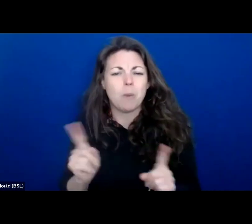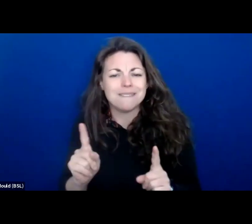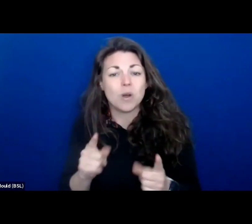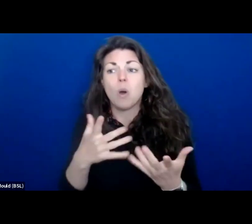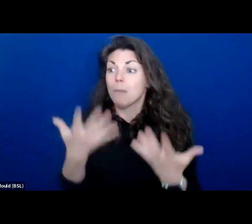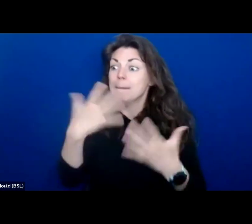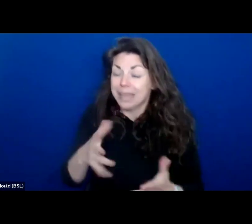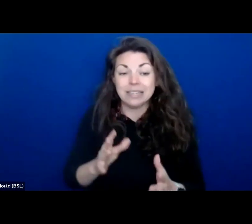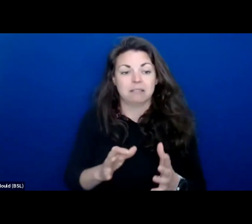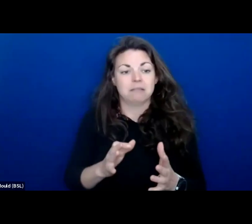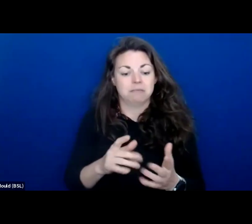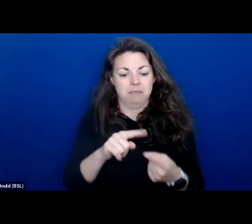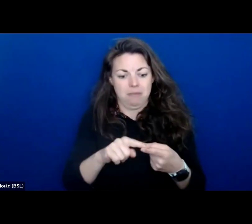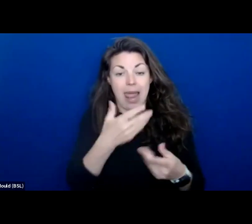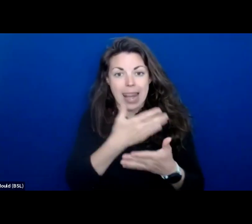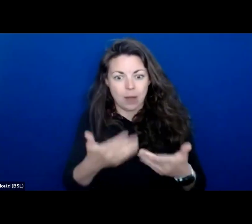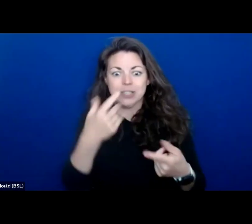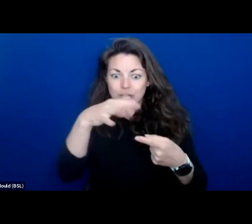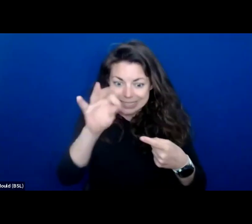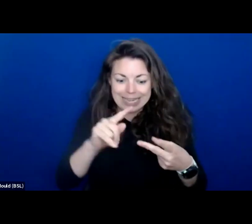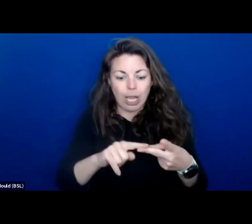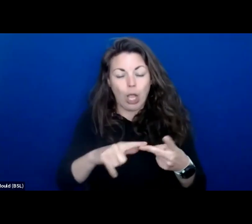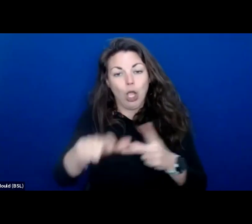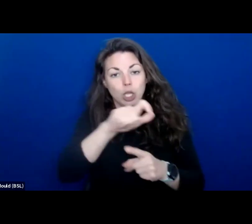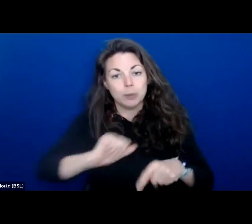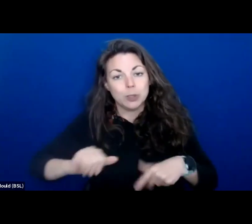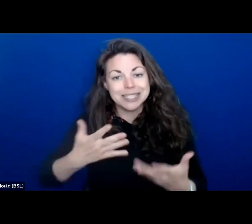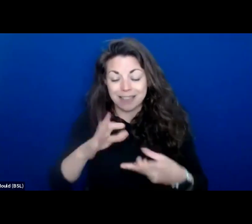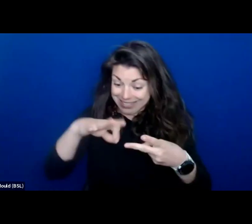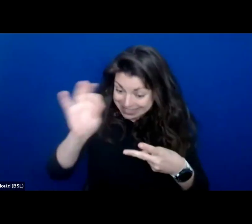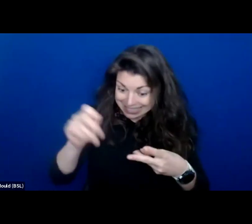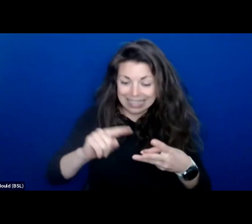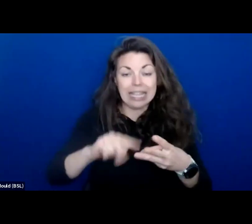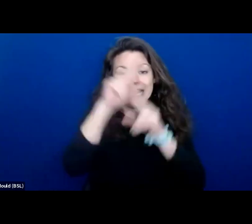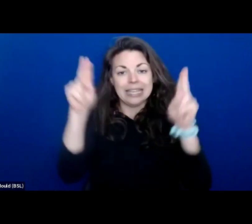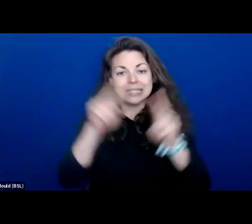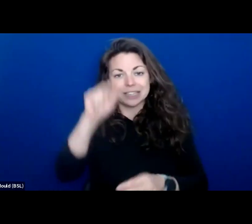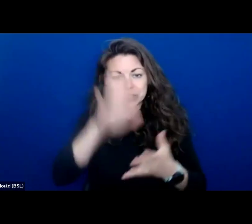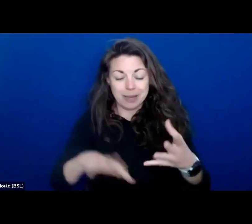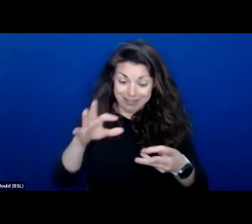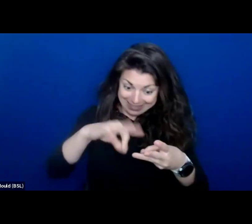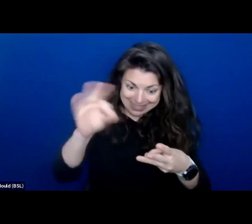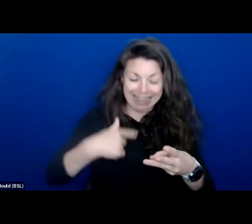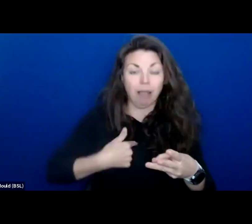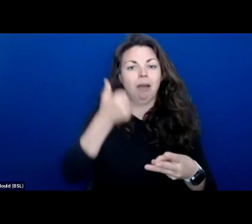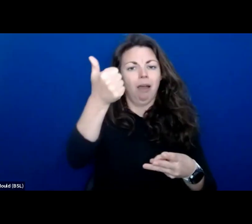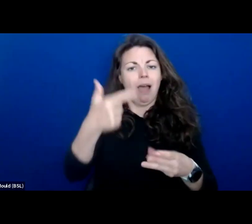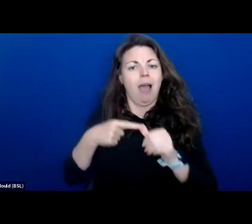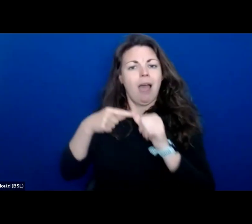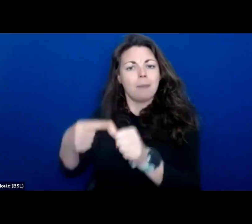of me. Languages, community service, international experience, so of course I'm going to get a job with the United Nations,